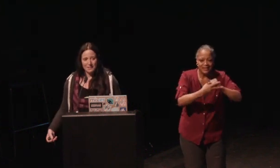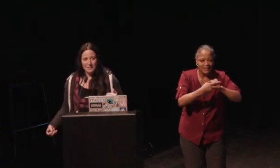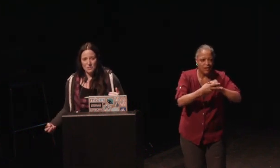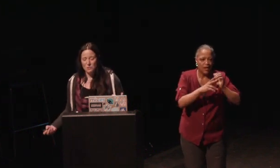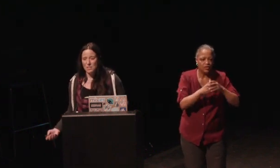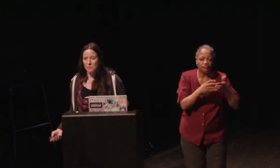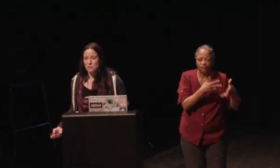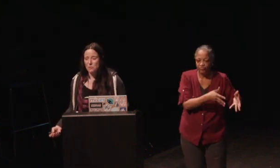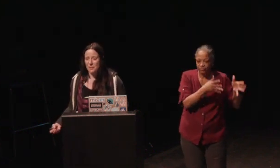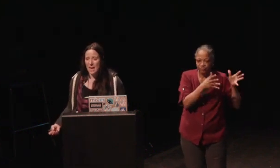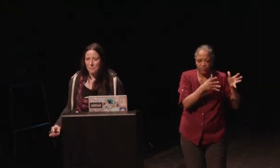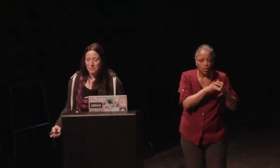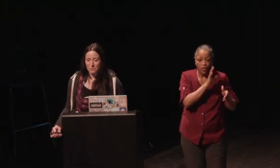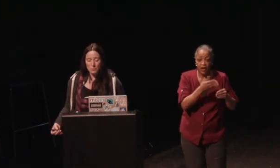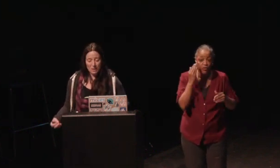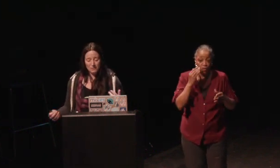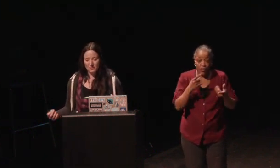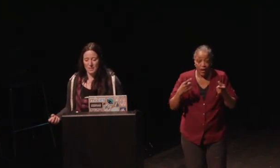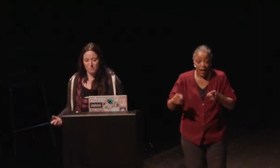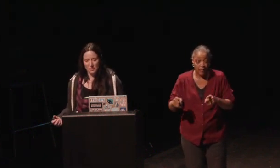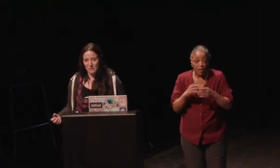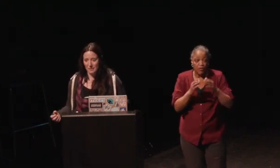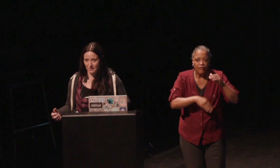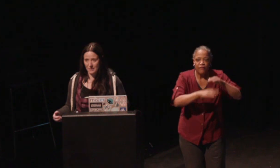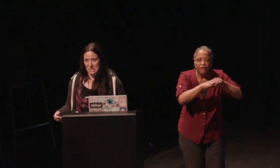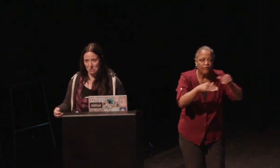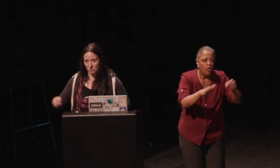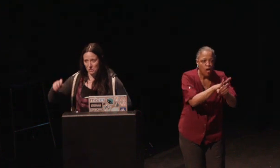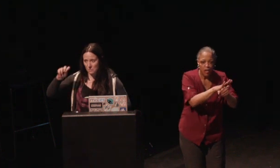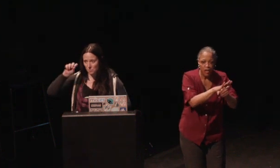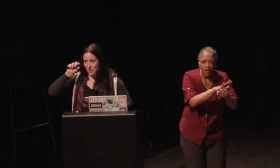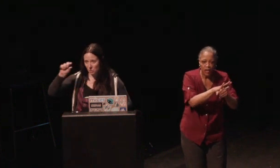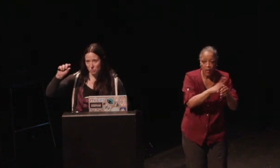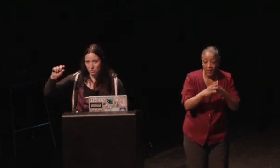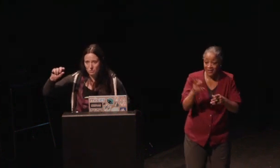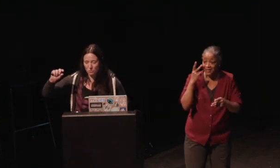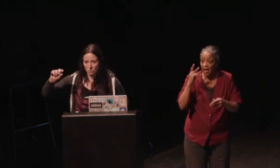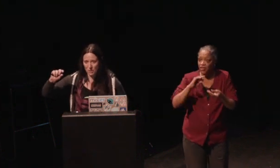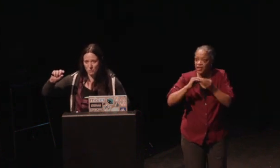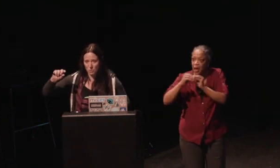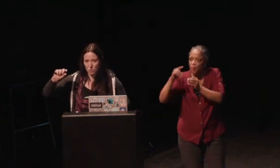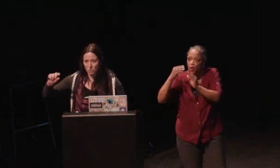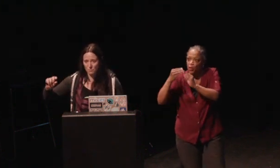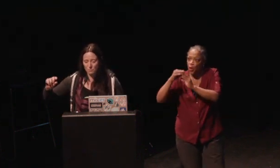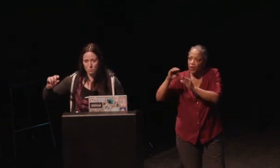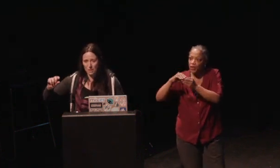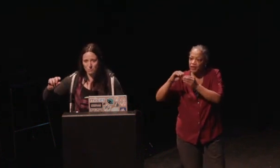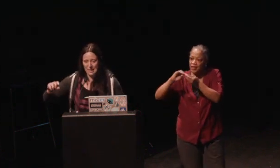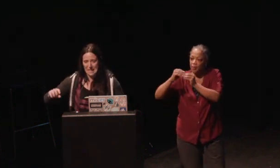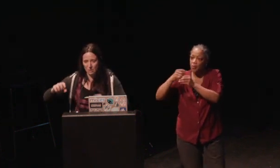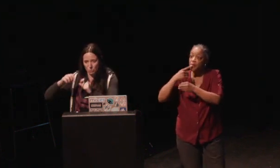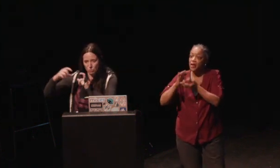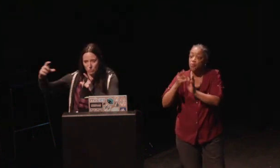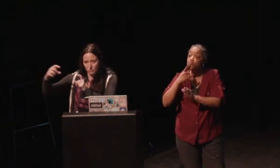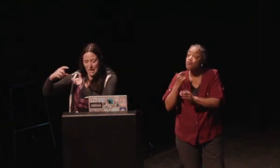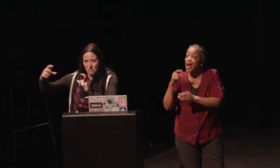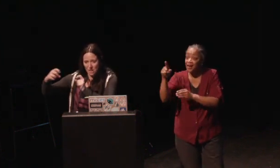And you'd never know that happened while as the site of player Yes it did because the number in the corner of your screen would turn bright red and it will start flashing